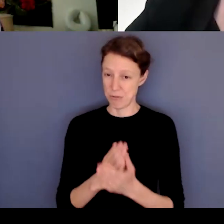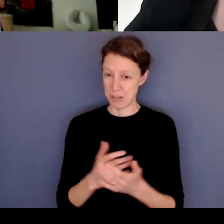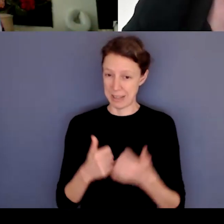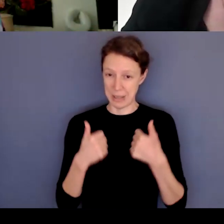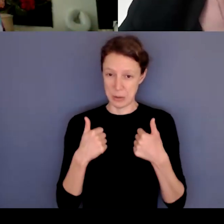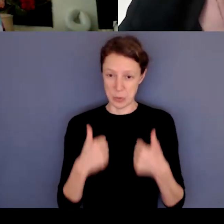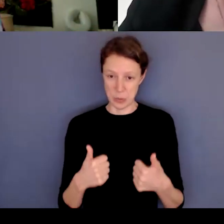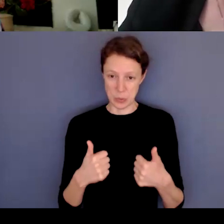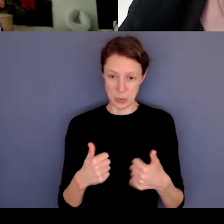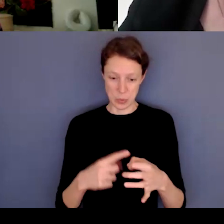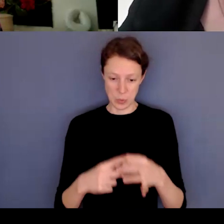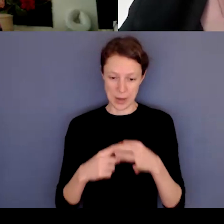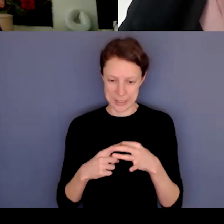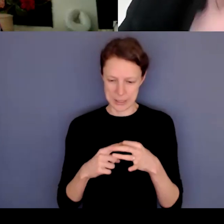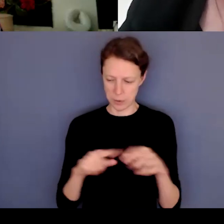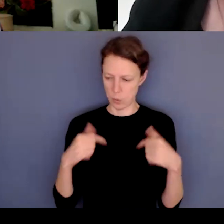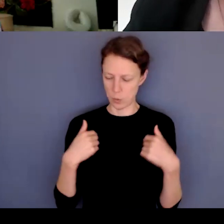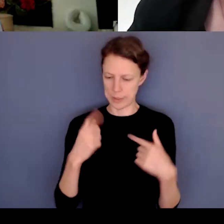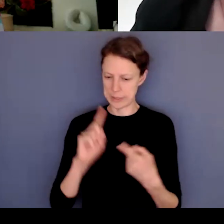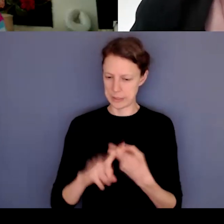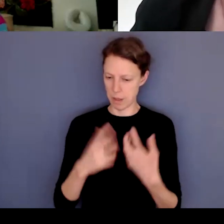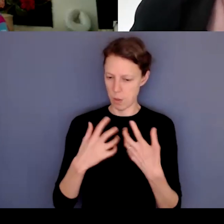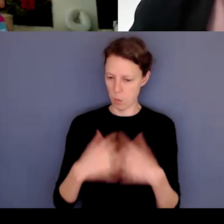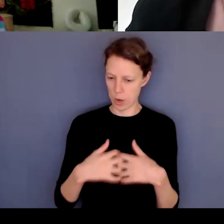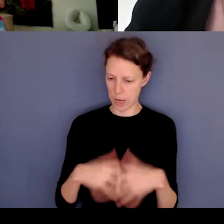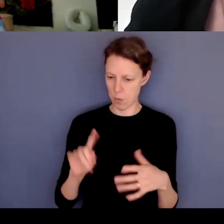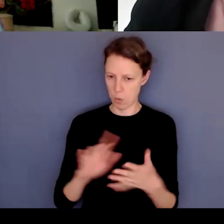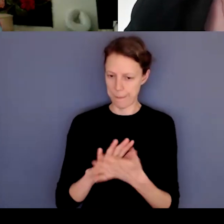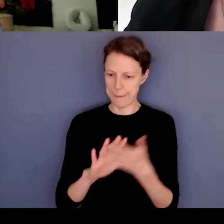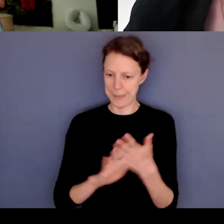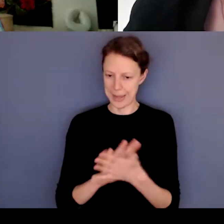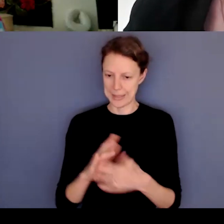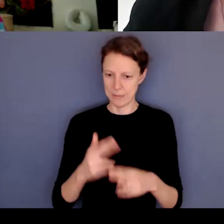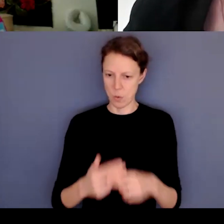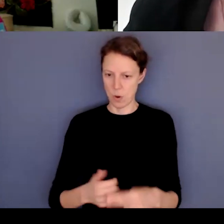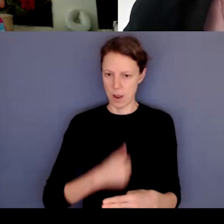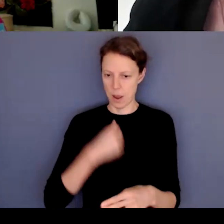still working through what it will mean for our content. I think largely the young people who are engaging in our content